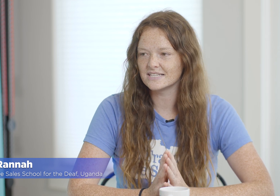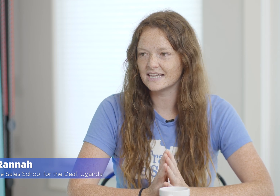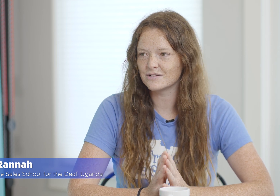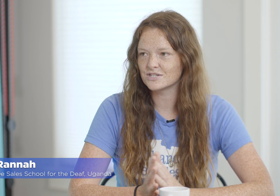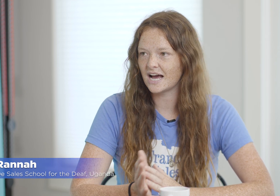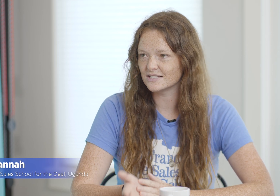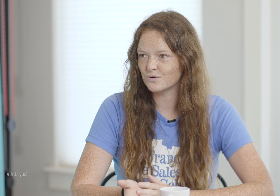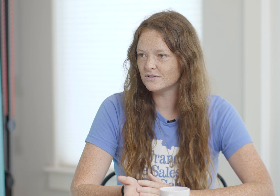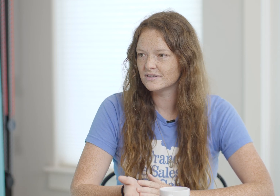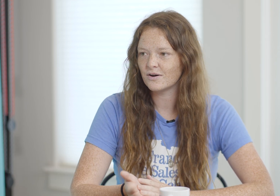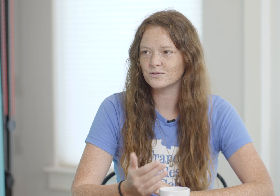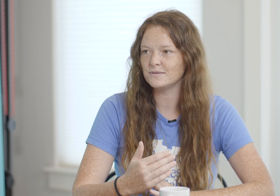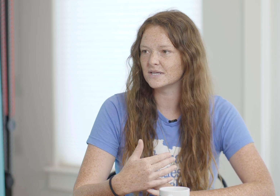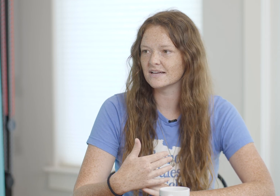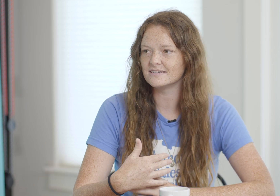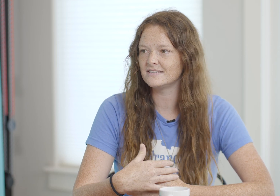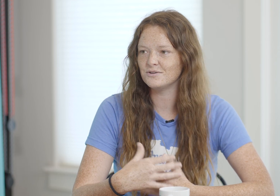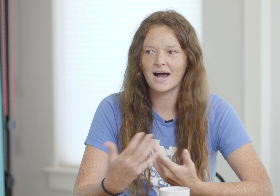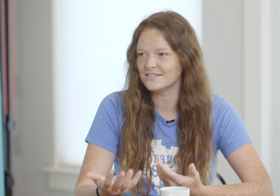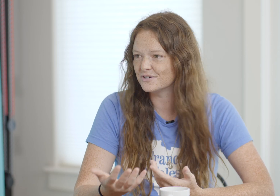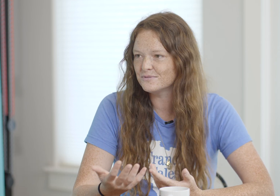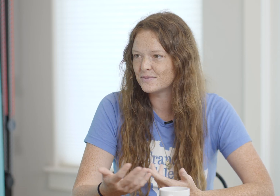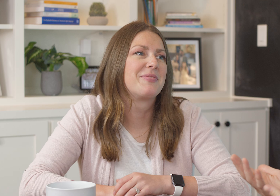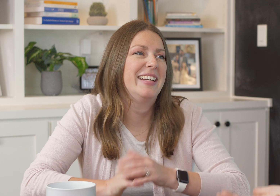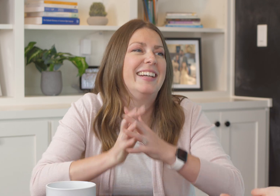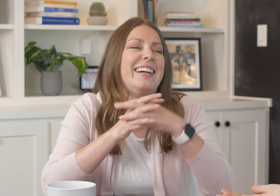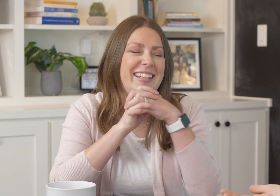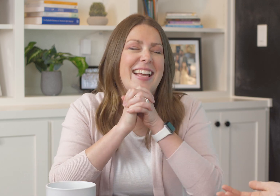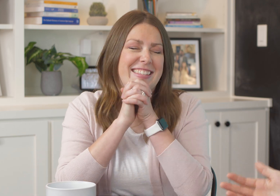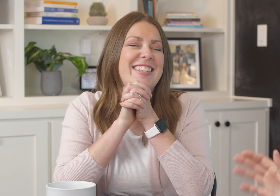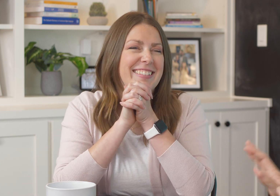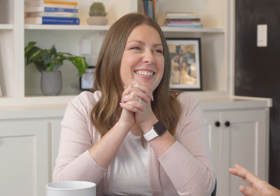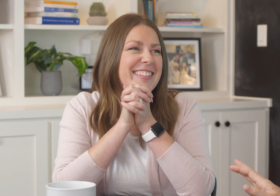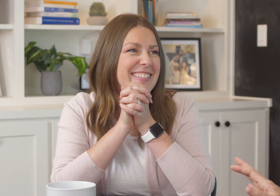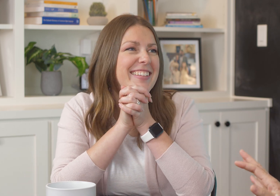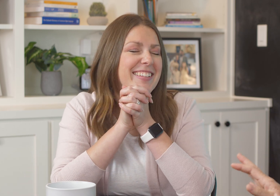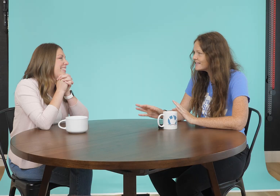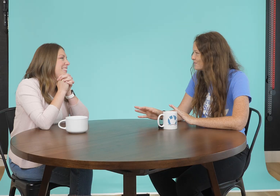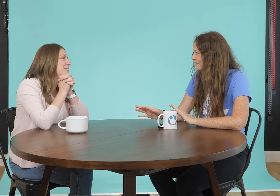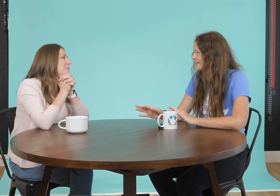Sign Language in high school only because you had to pick a language. I didn't think I would do anything with it.